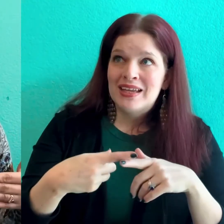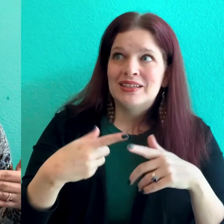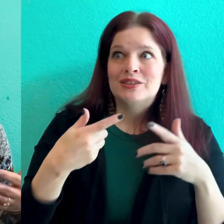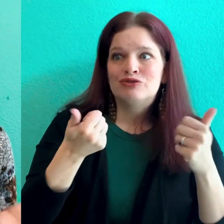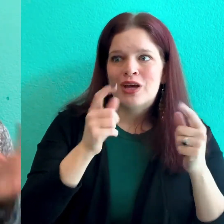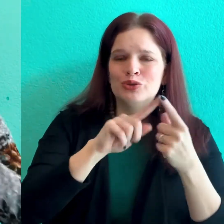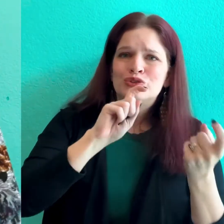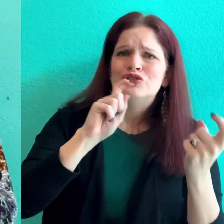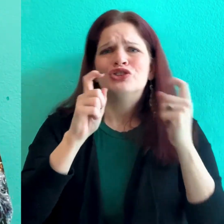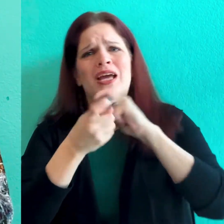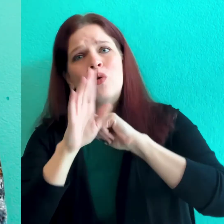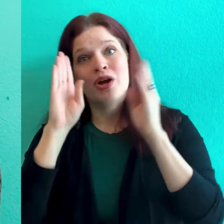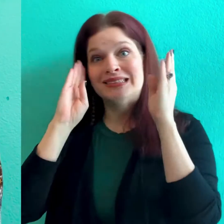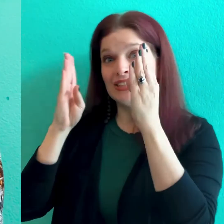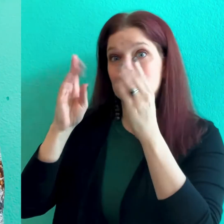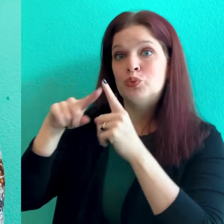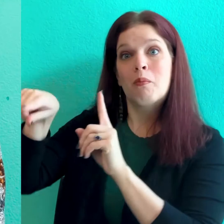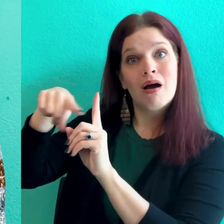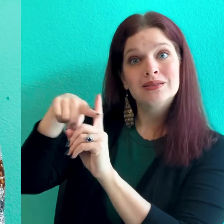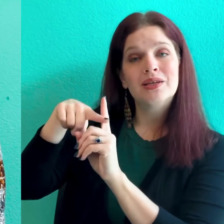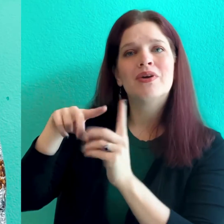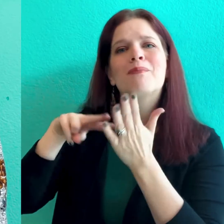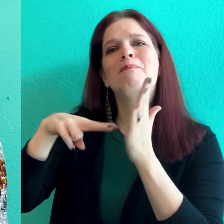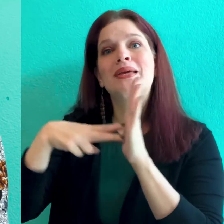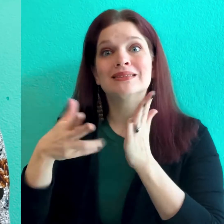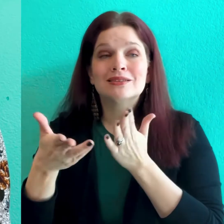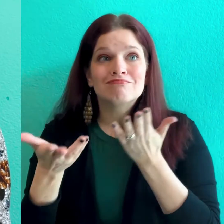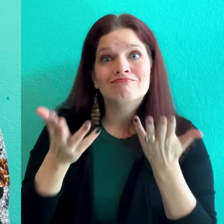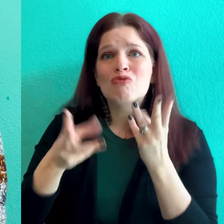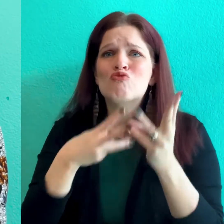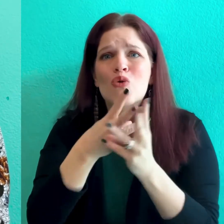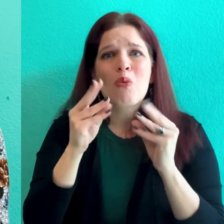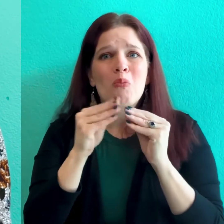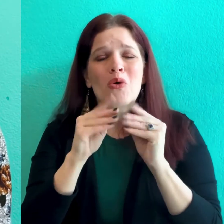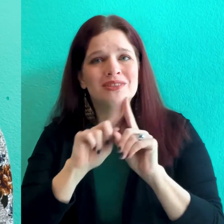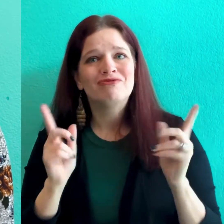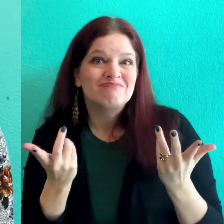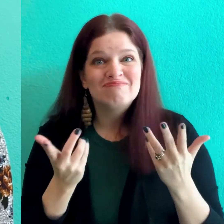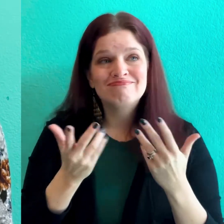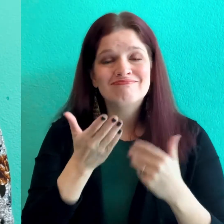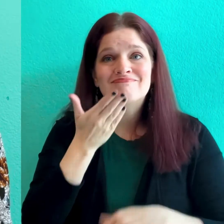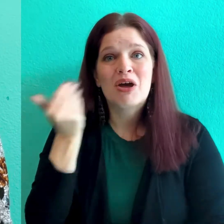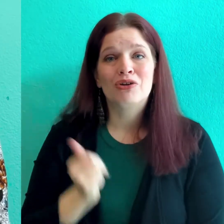And then when we're able to transfer that attention to something else, we can navigate our world a little bit differently.